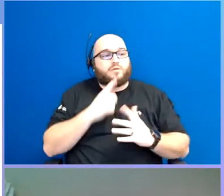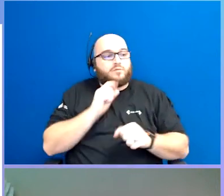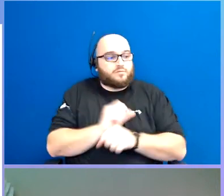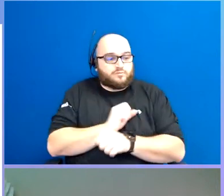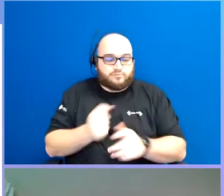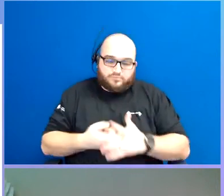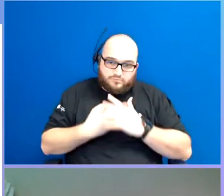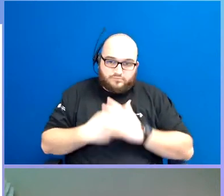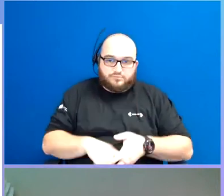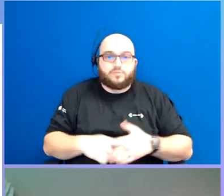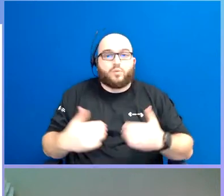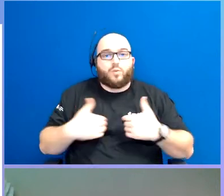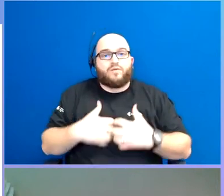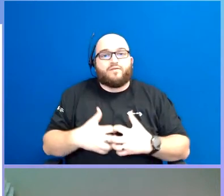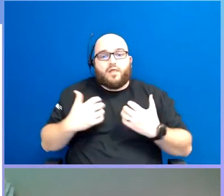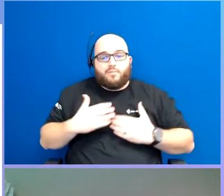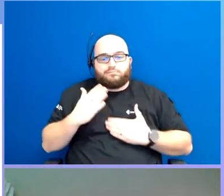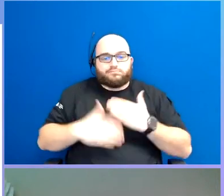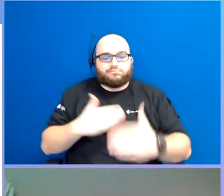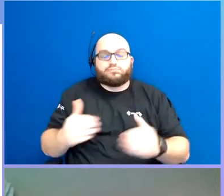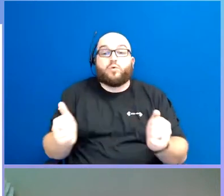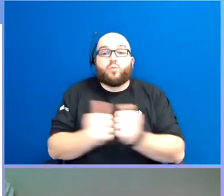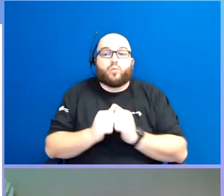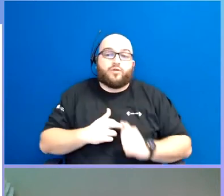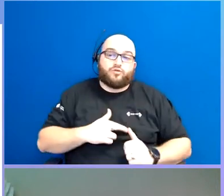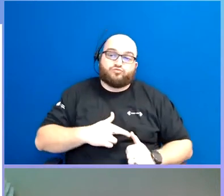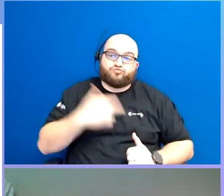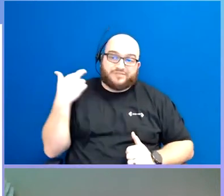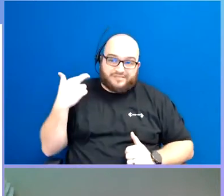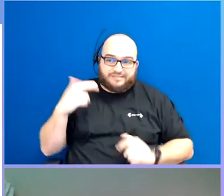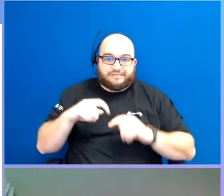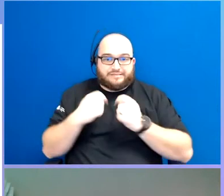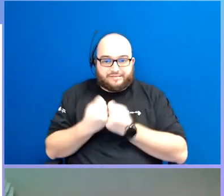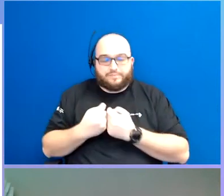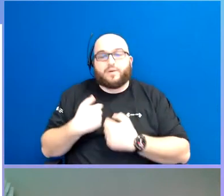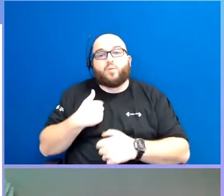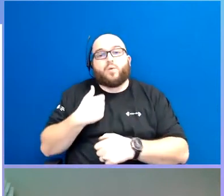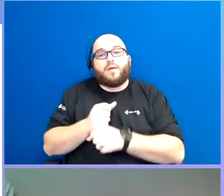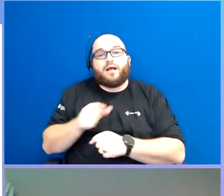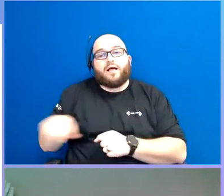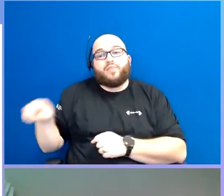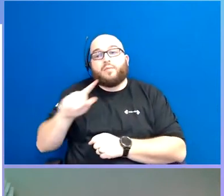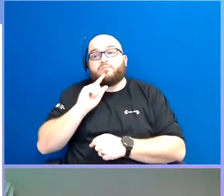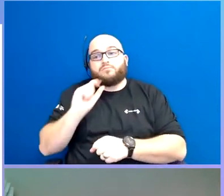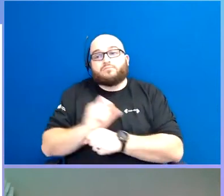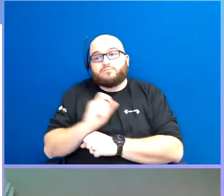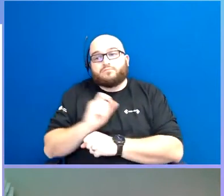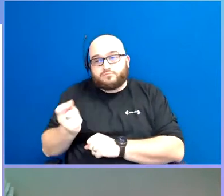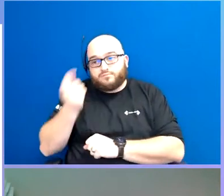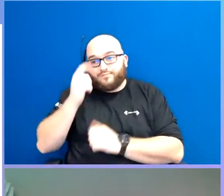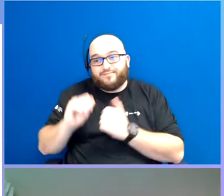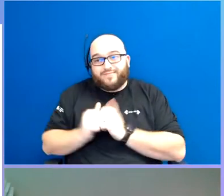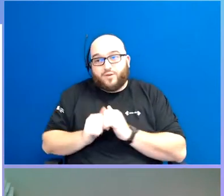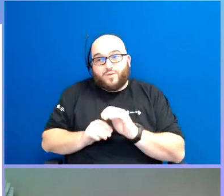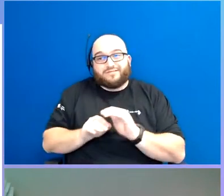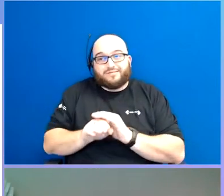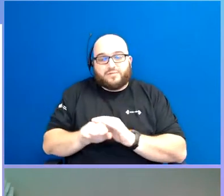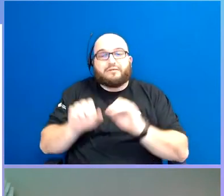of traction with the risk folks and make. And we're we are making them understand how how